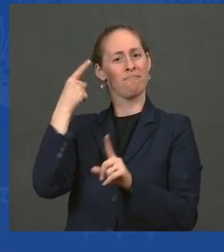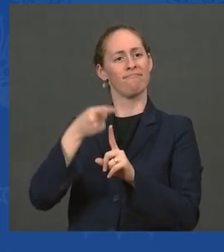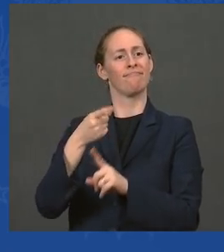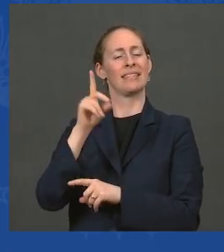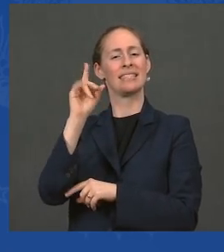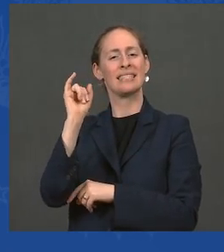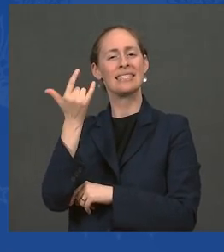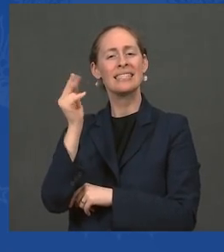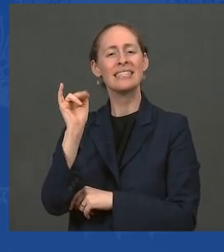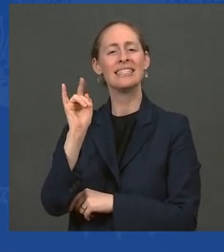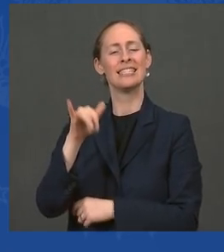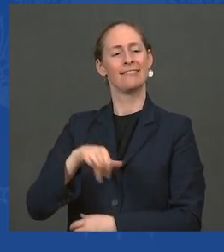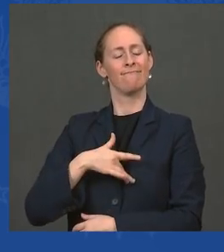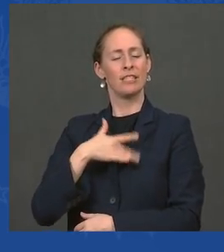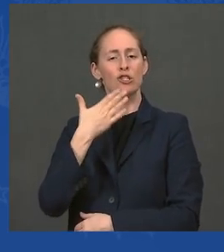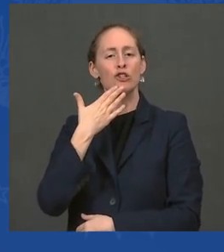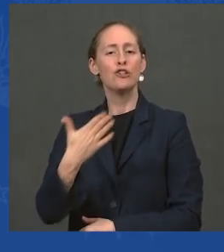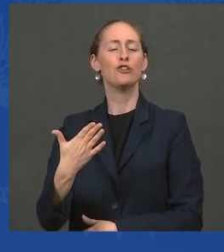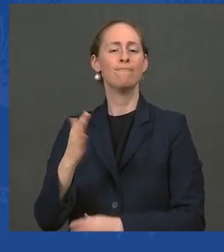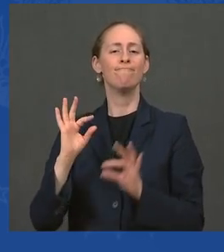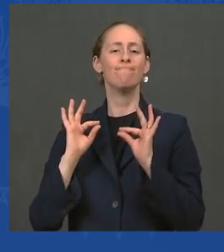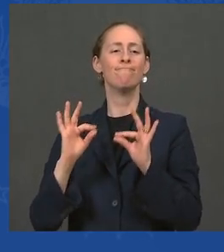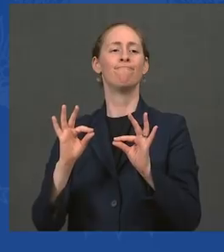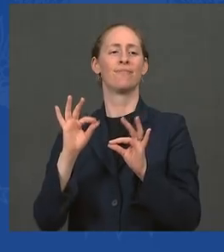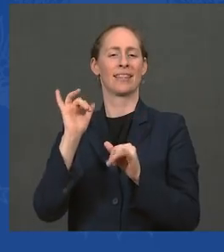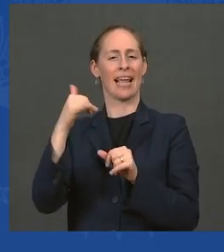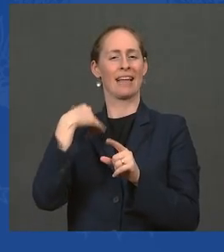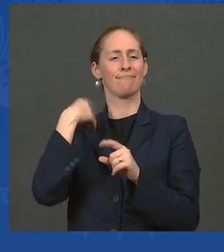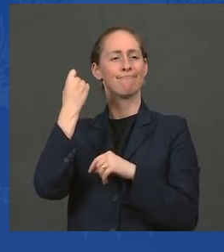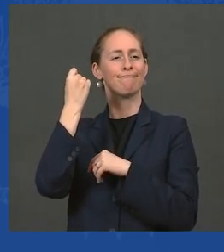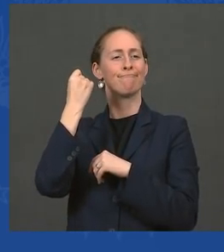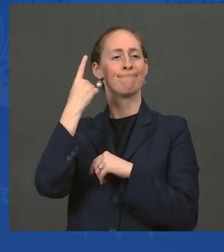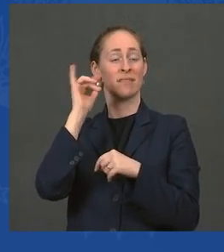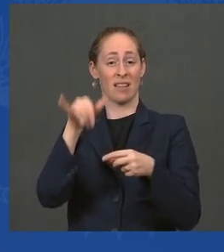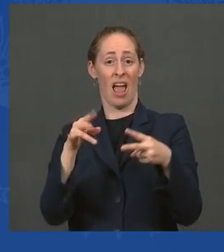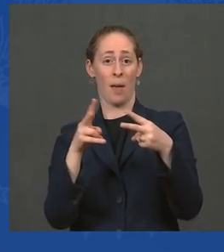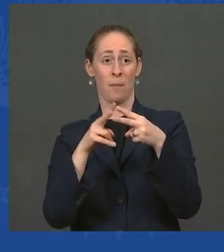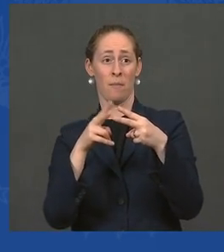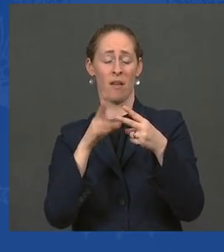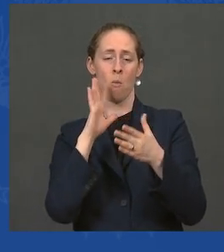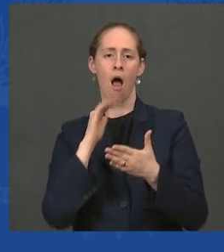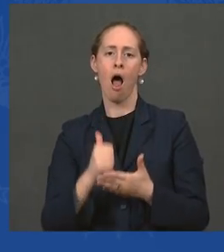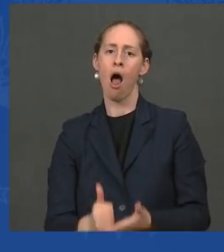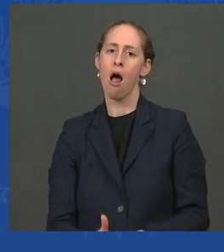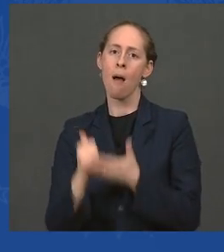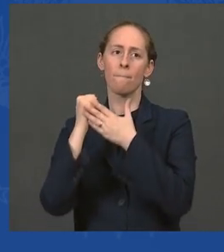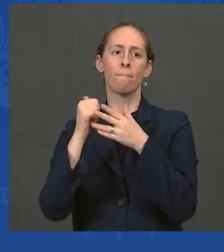Look, that's what both these initiatives are all about. And, frankly, they're about more than giving working families a break;